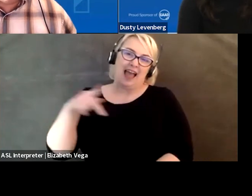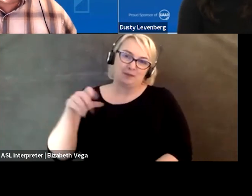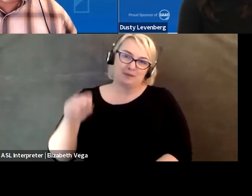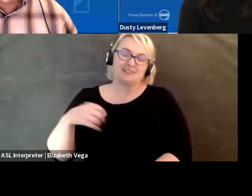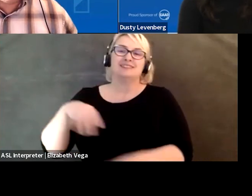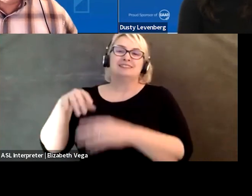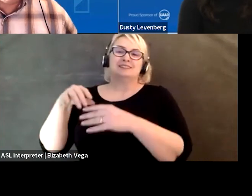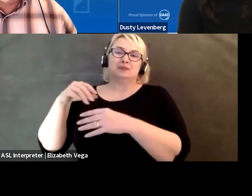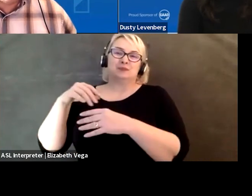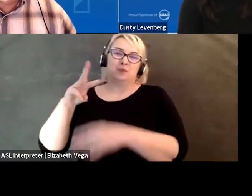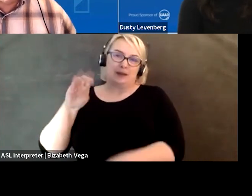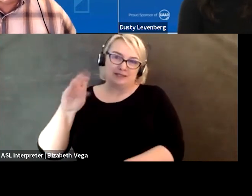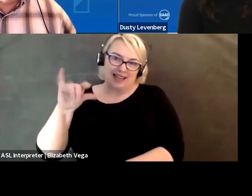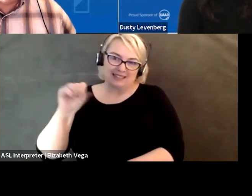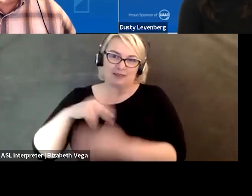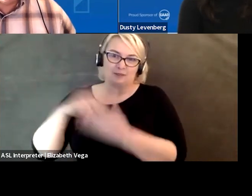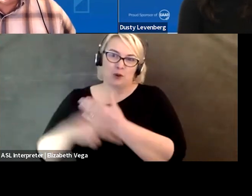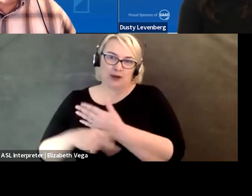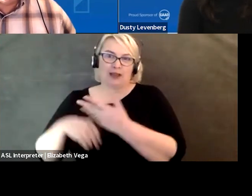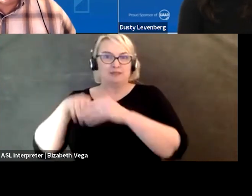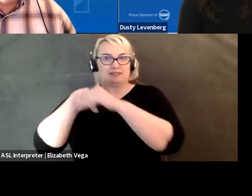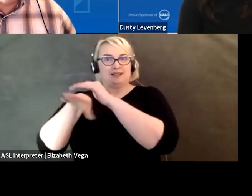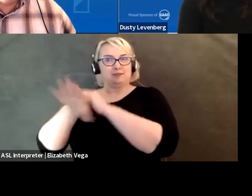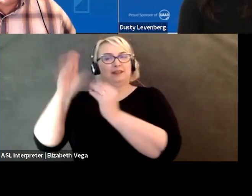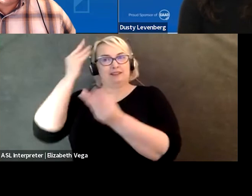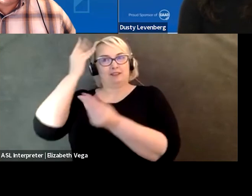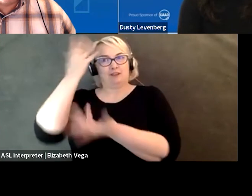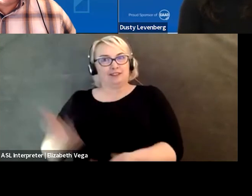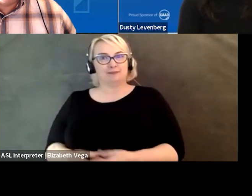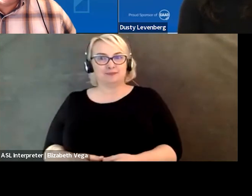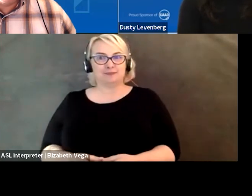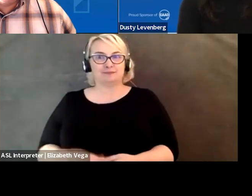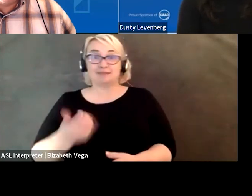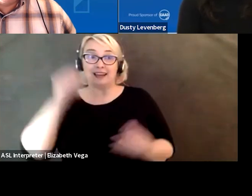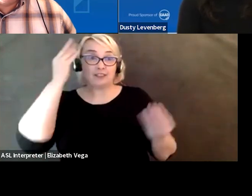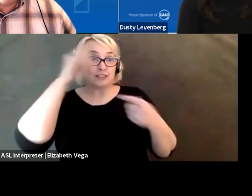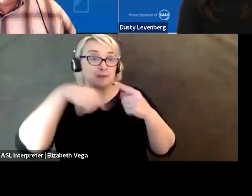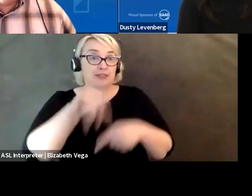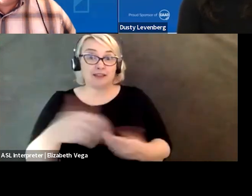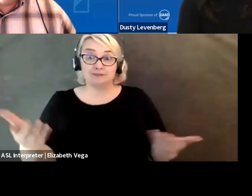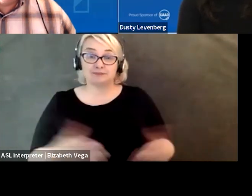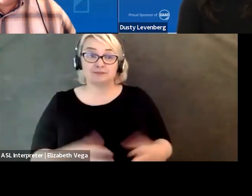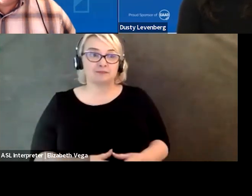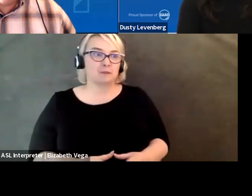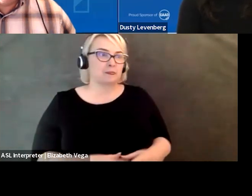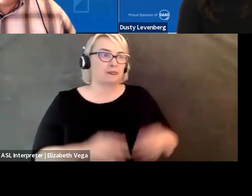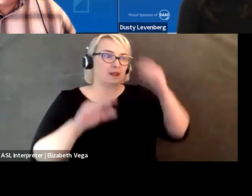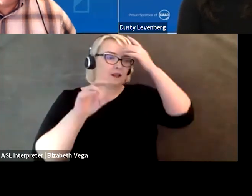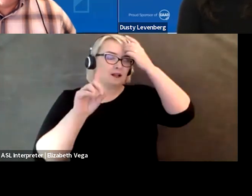Thoughts? Dennis Lembree: A question how to create accessible content or how